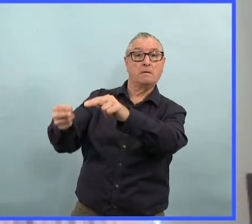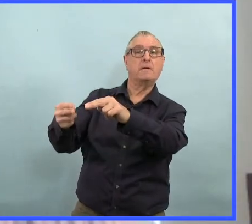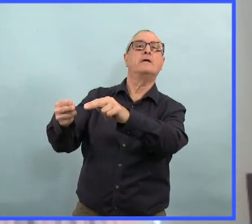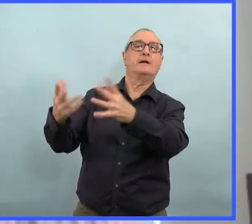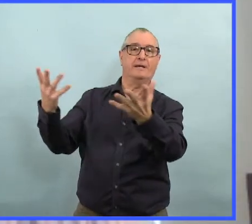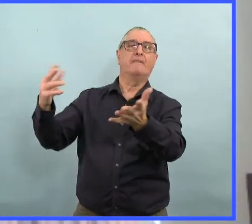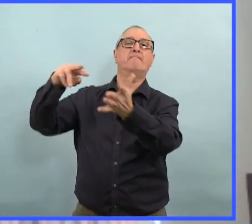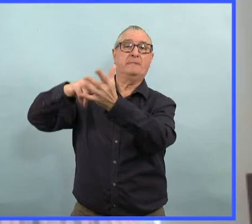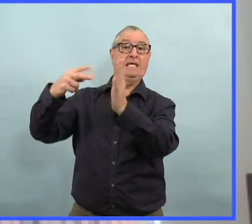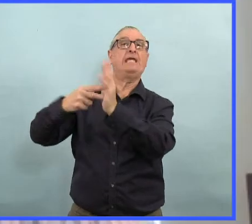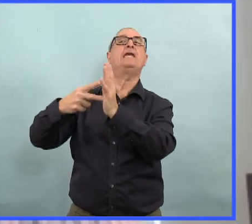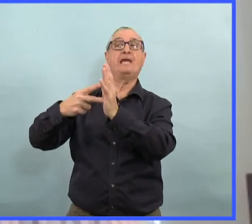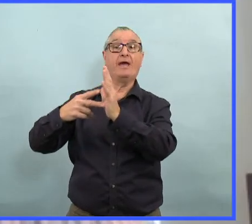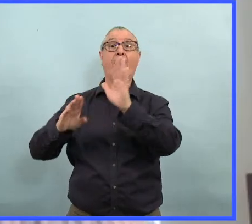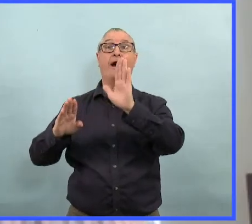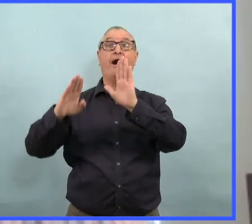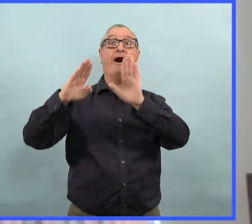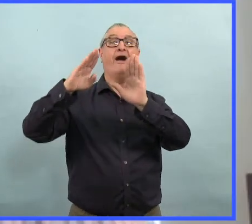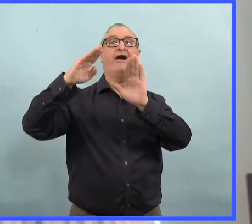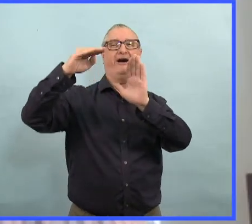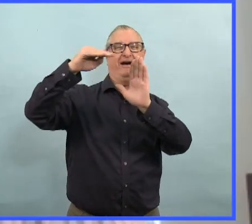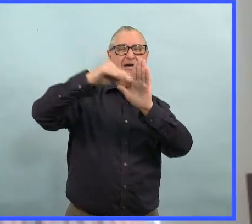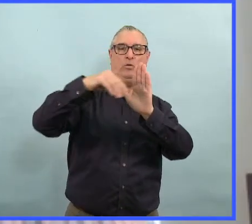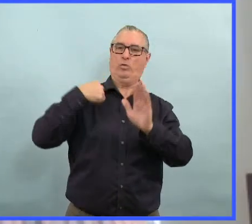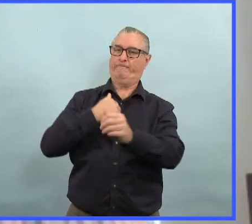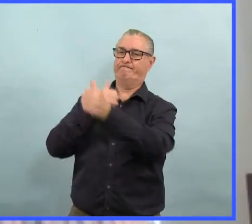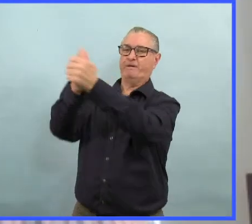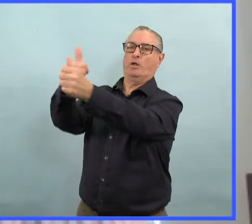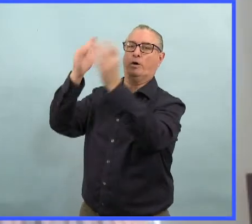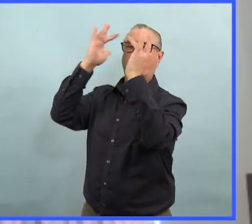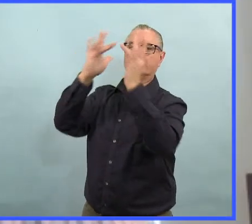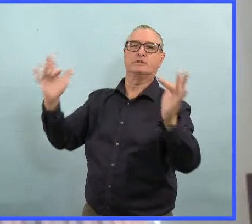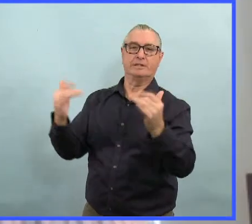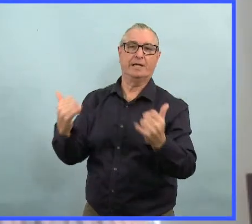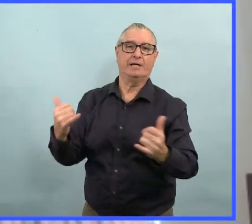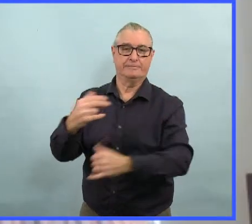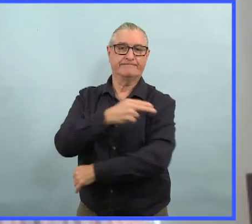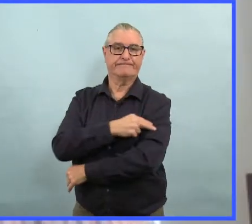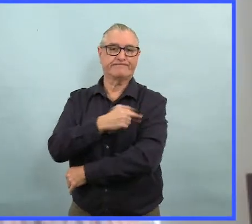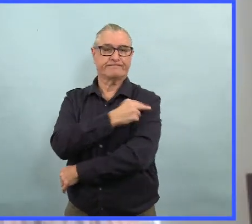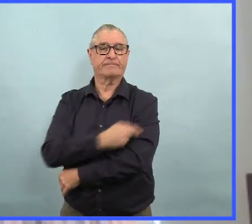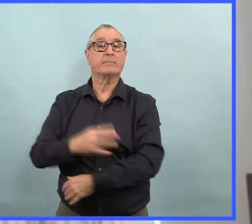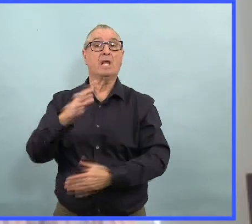we know we we probably peaked weeks before that in in community transmission so there's a number of